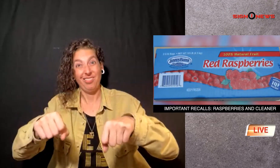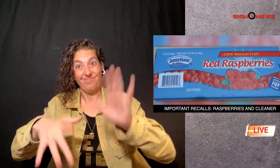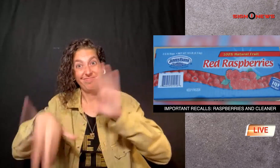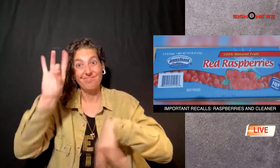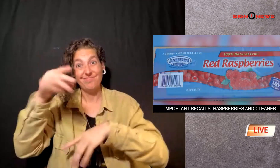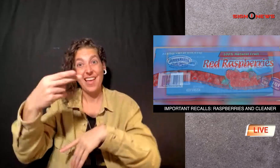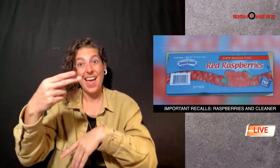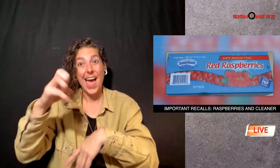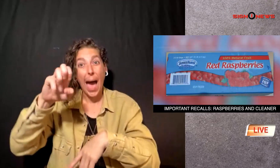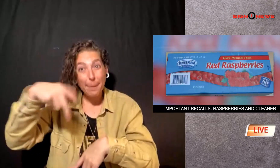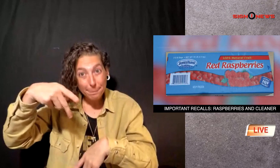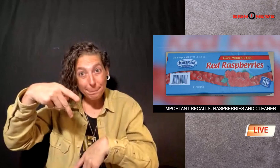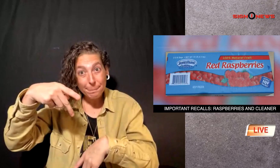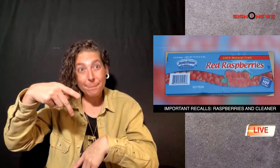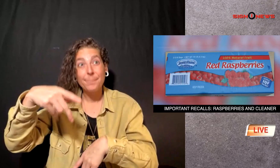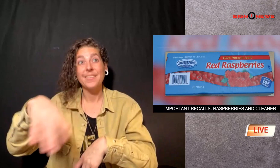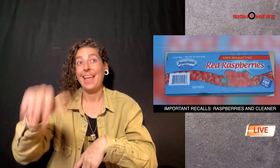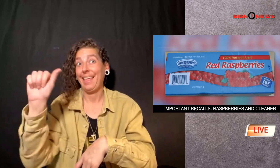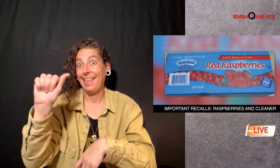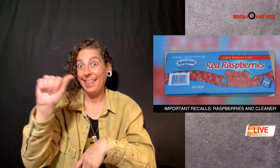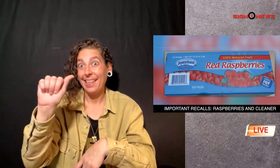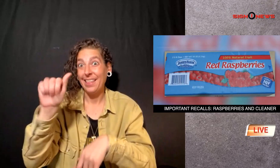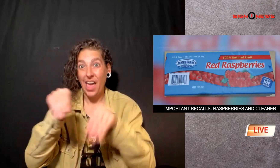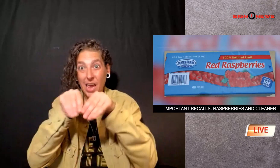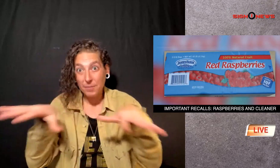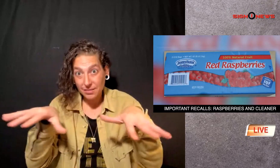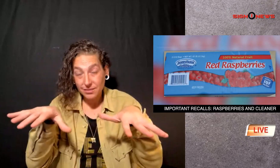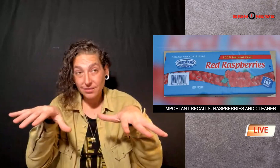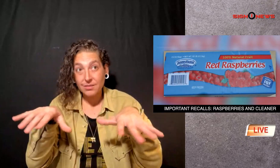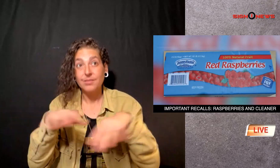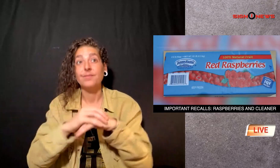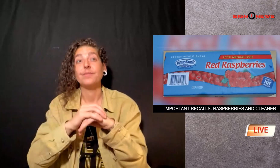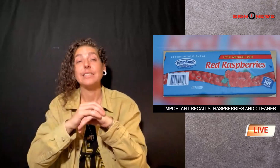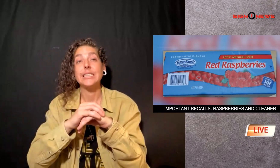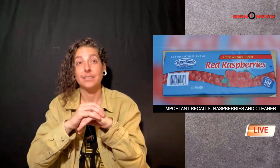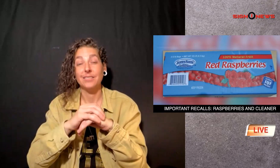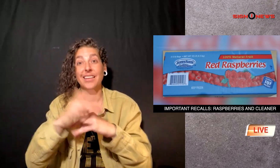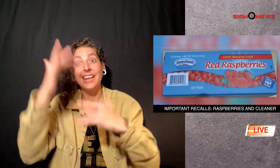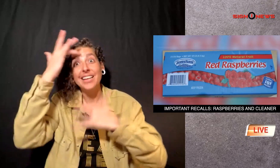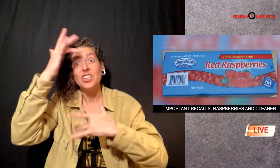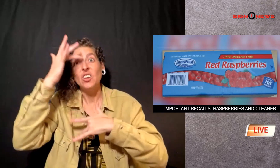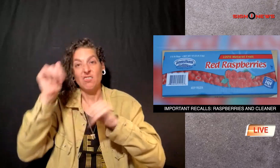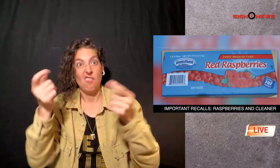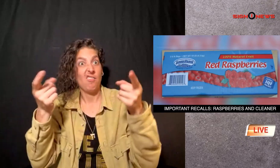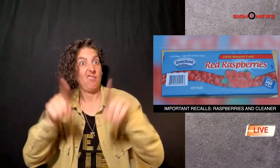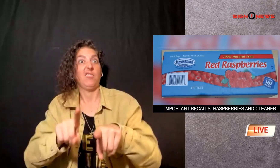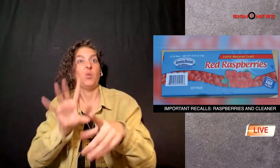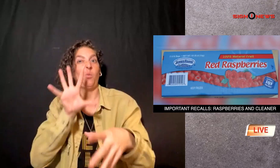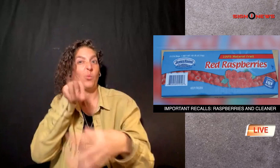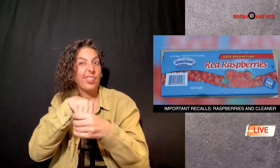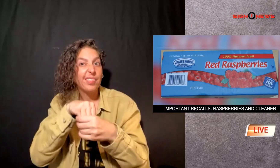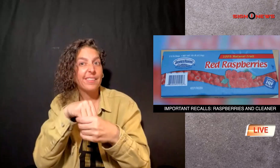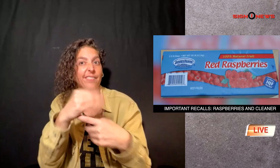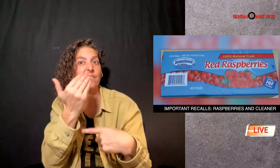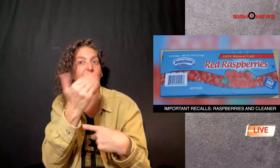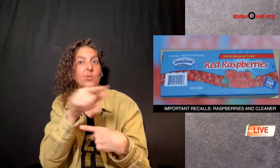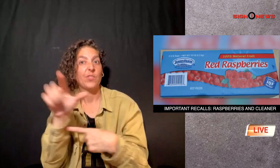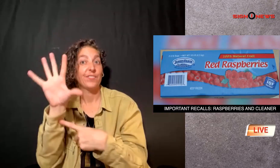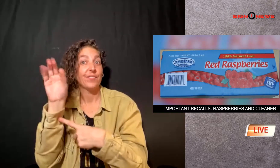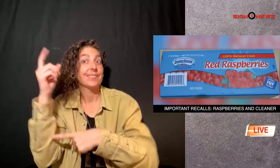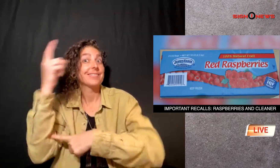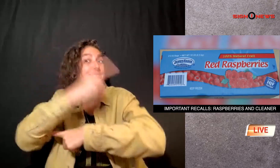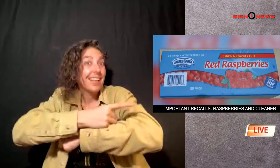the recall is due to potential hepatitis A contamination illness occurs within 15 to